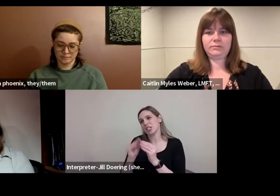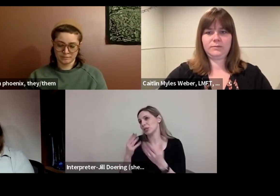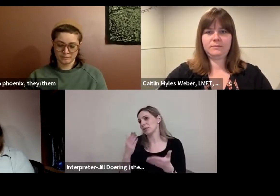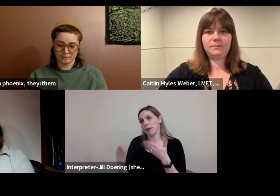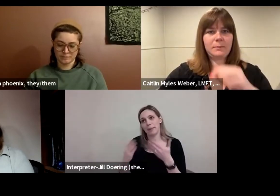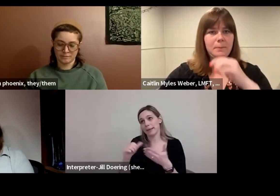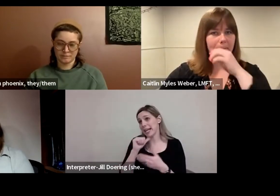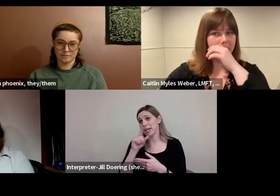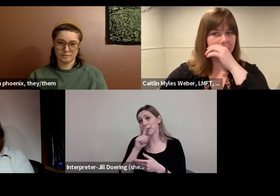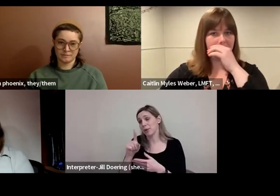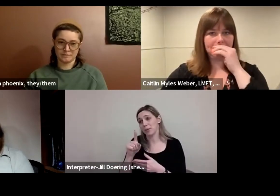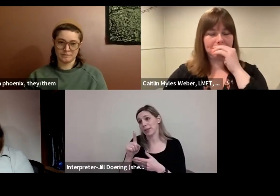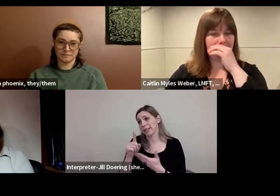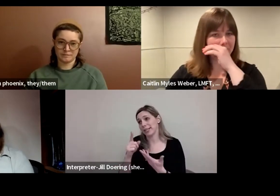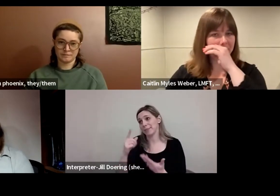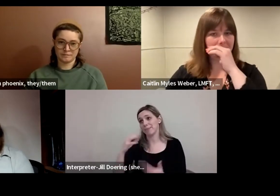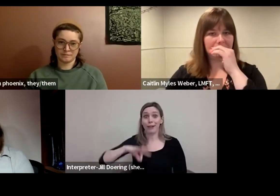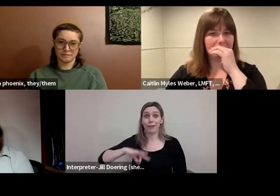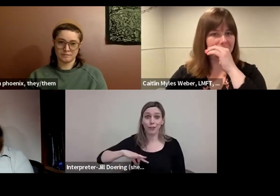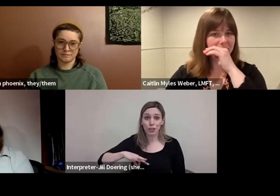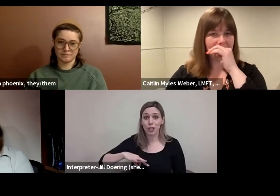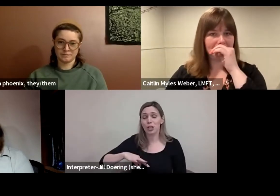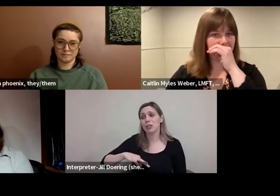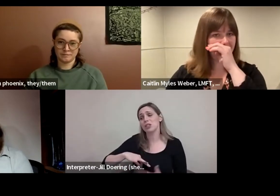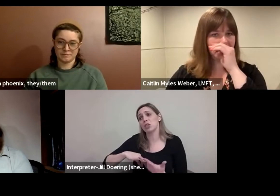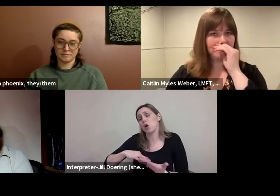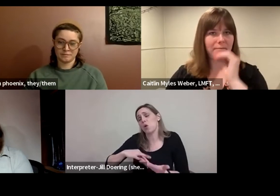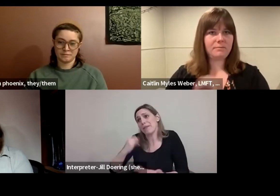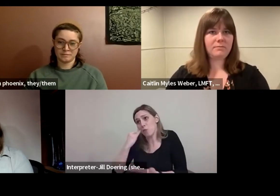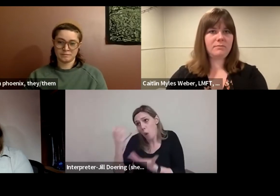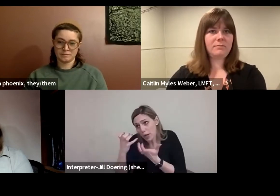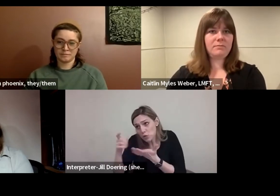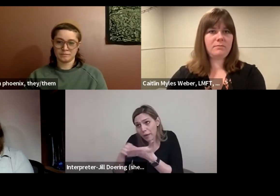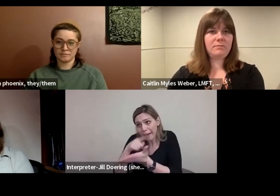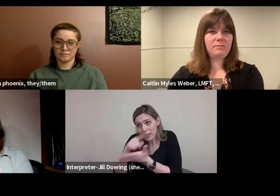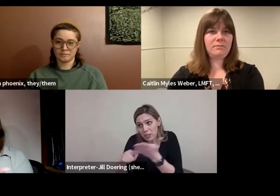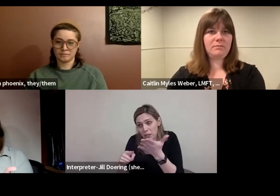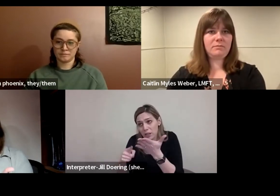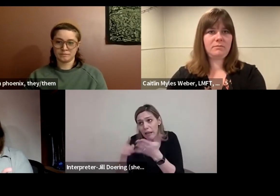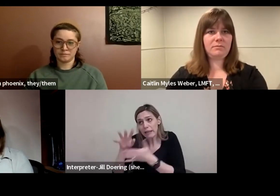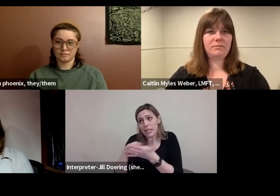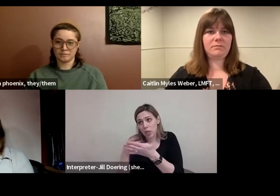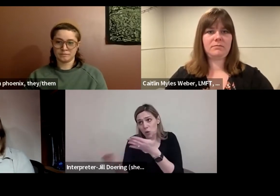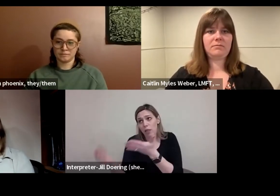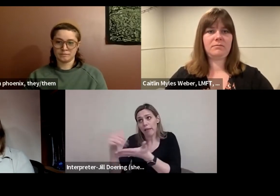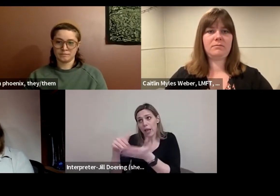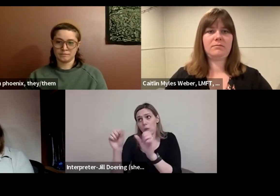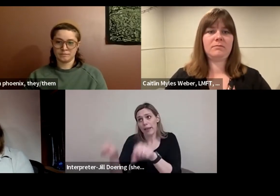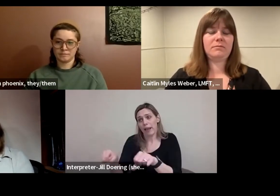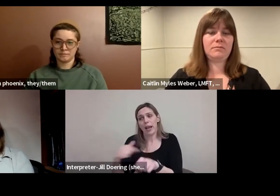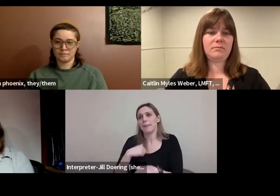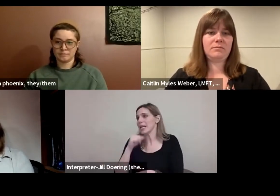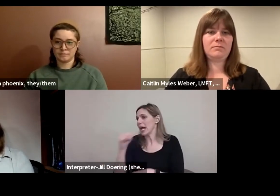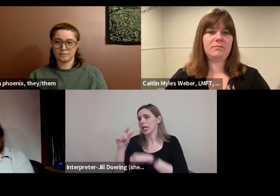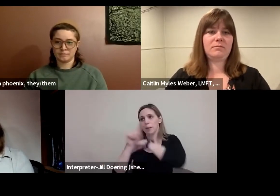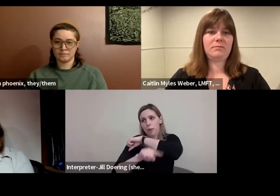but I have no problem sitting here talking with you because I'm not gonna punish you for using.